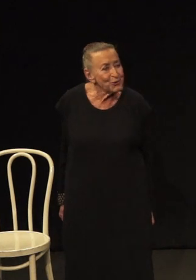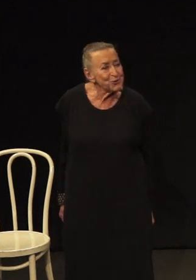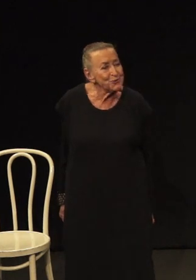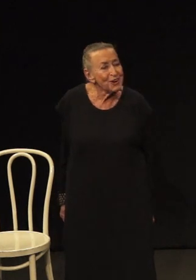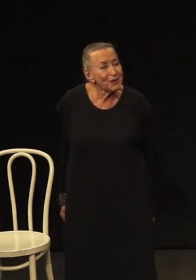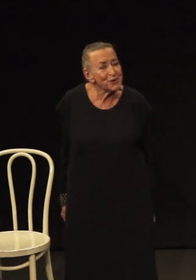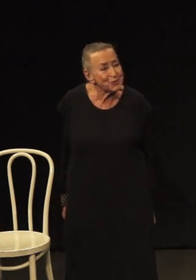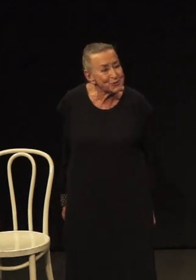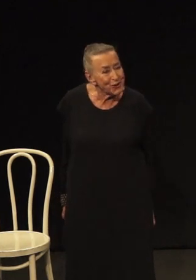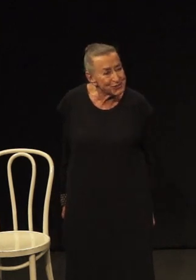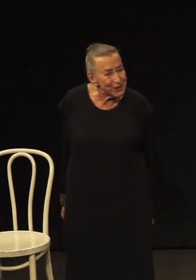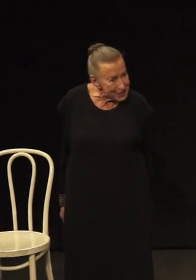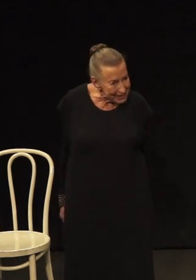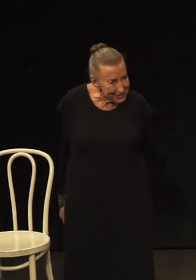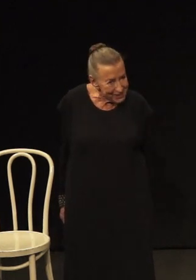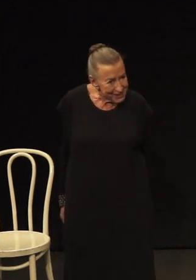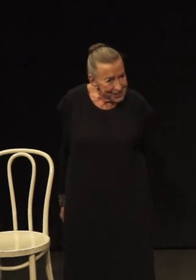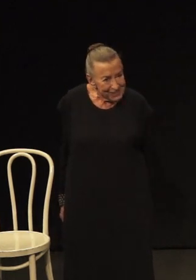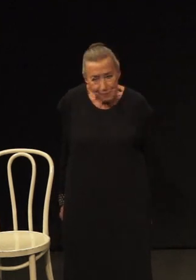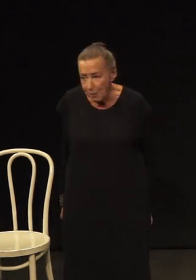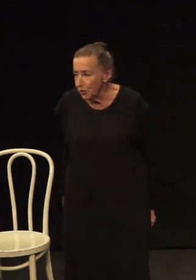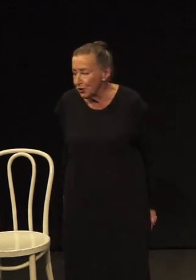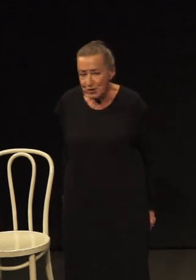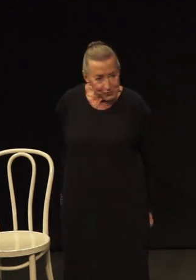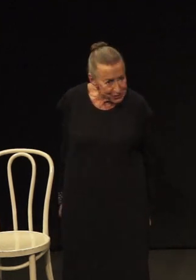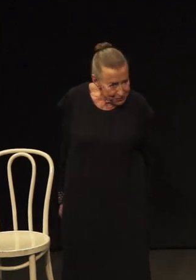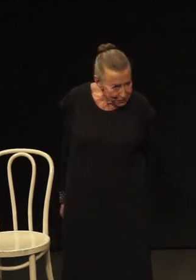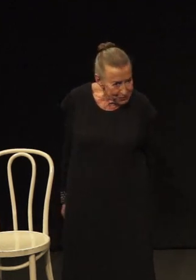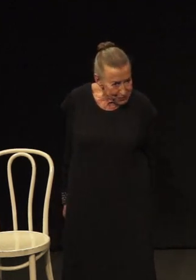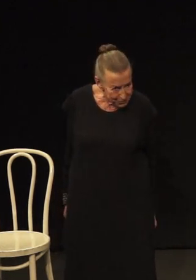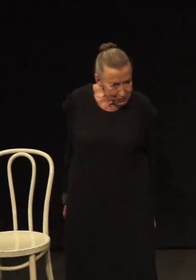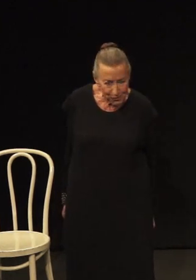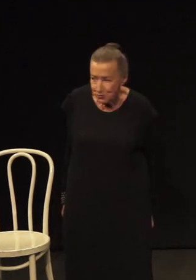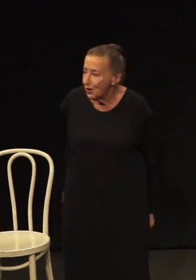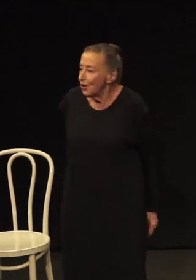after Kościuszko, for his birth had come after the war).